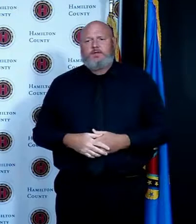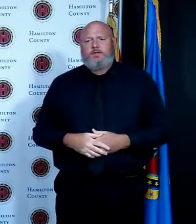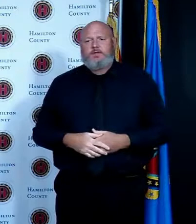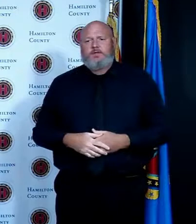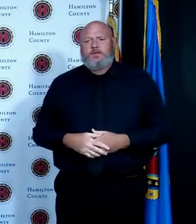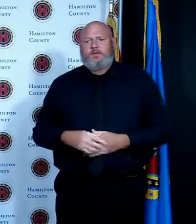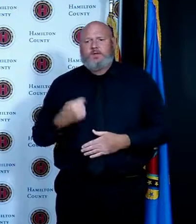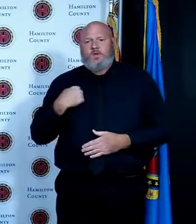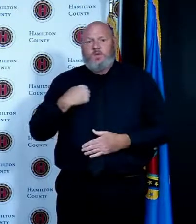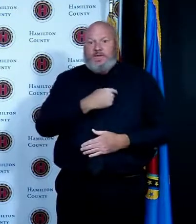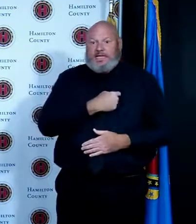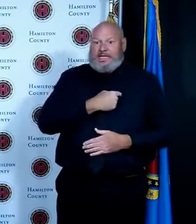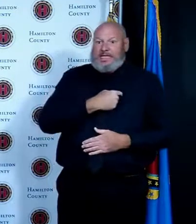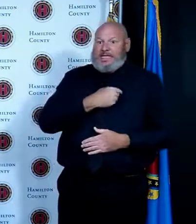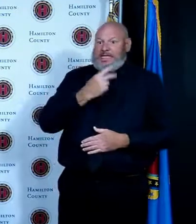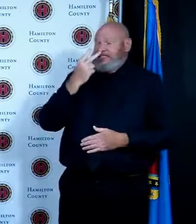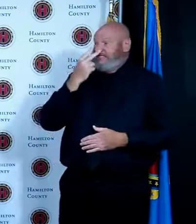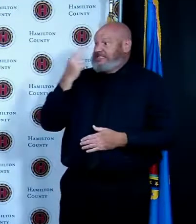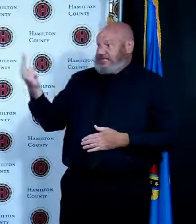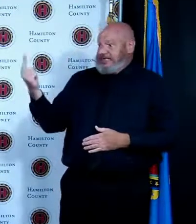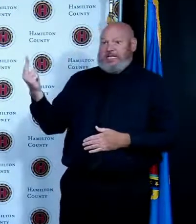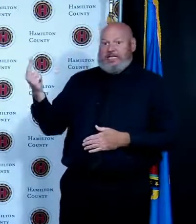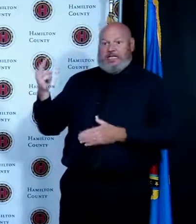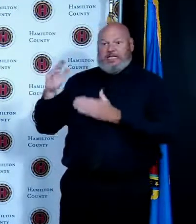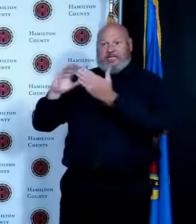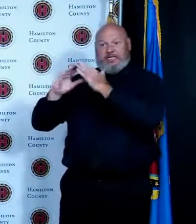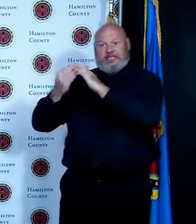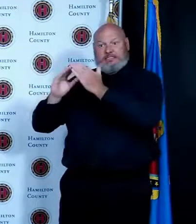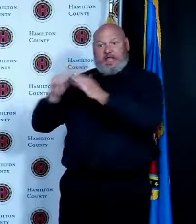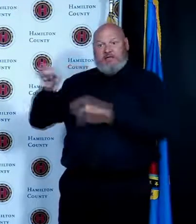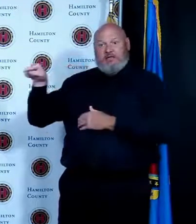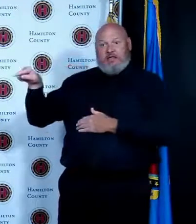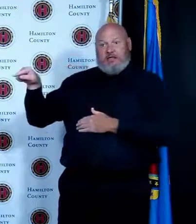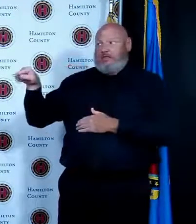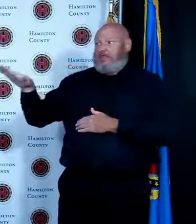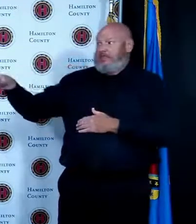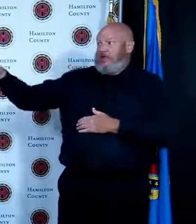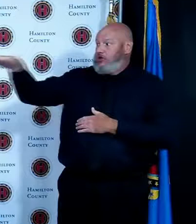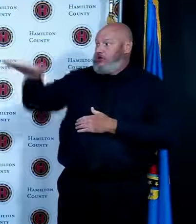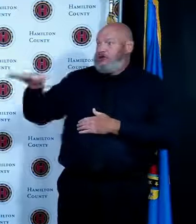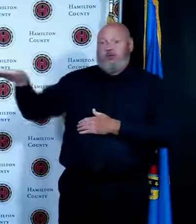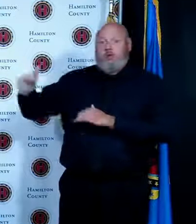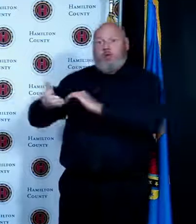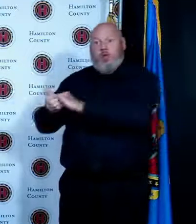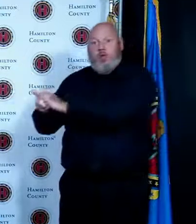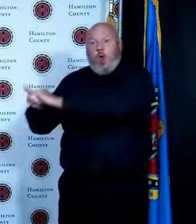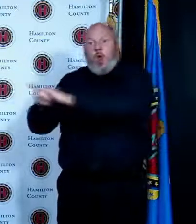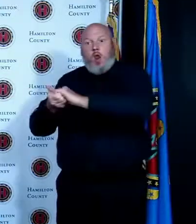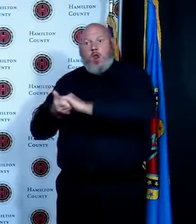years ago and the refresh that's underway right now we will learn from other communities for instance Franklin County